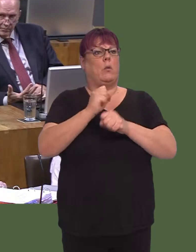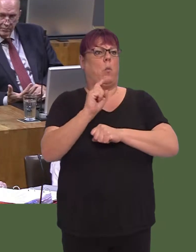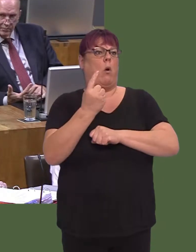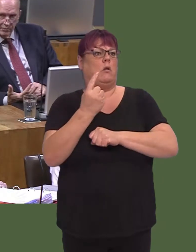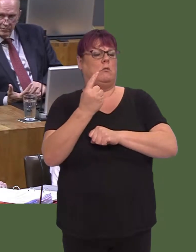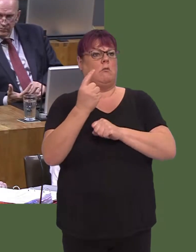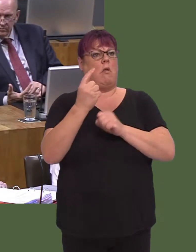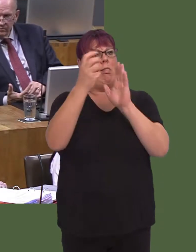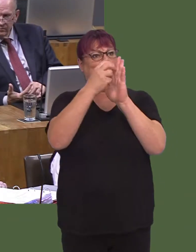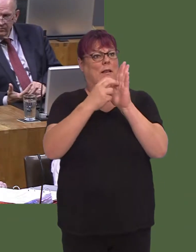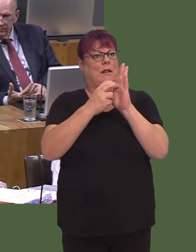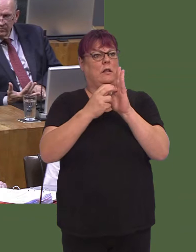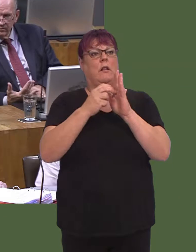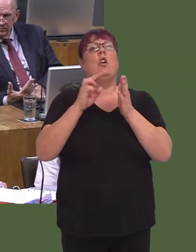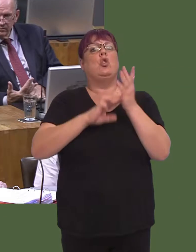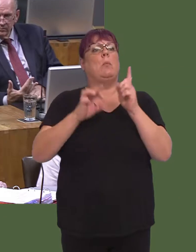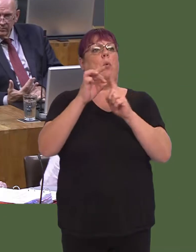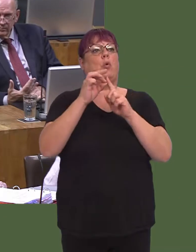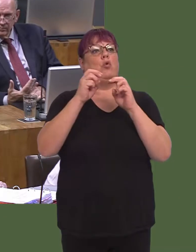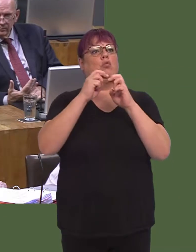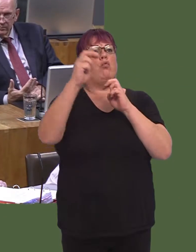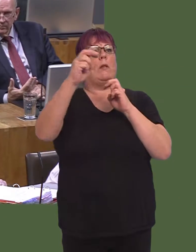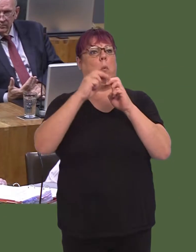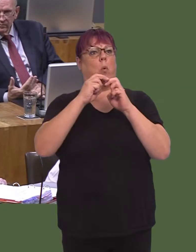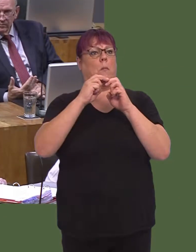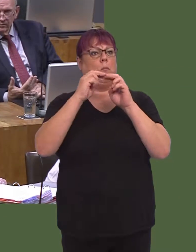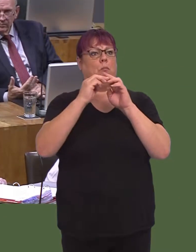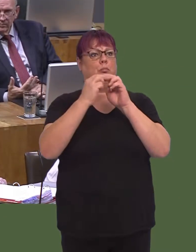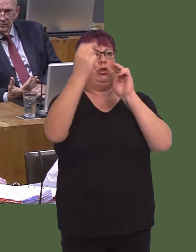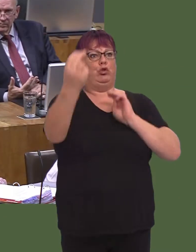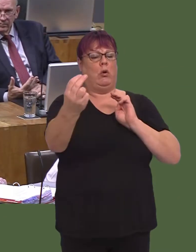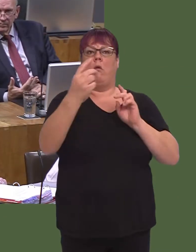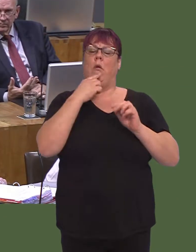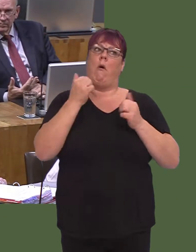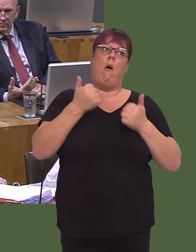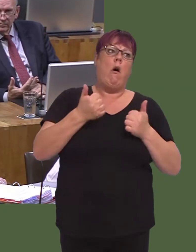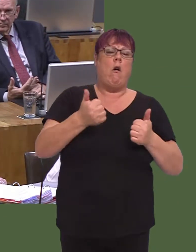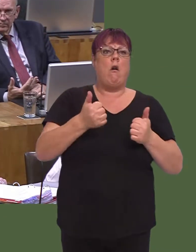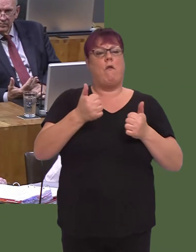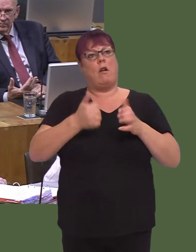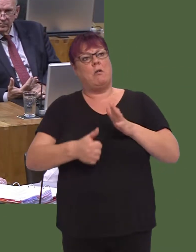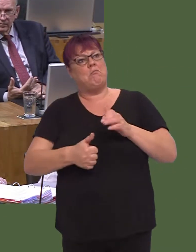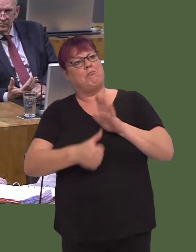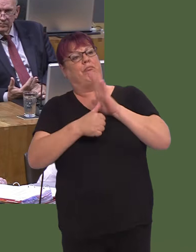grade I listed of course, Newport transporter bridgeóa truly significant historic structure not only for Newport, but for the whole of Wales.